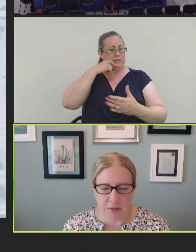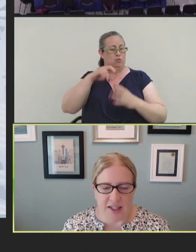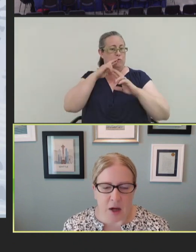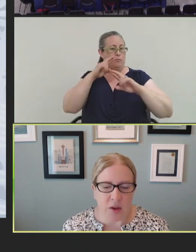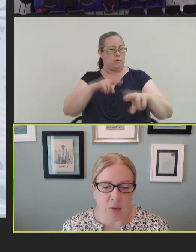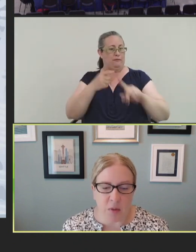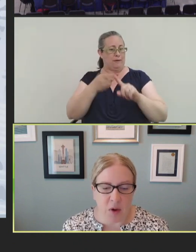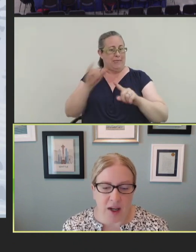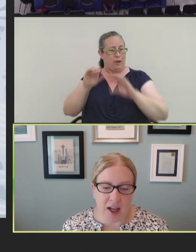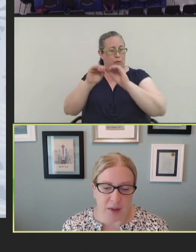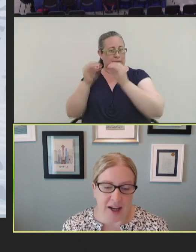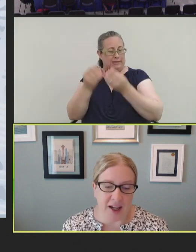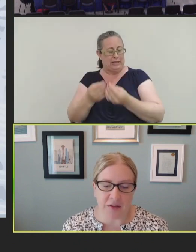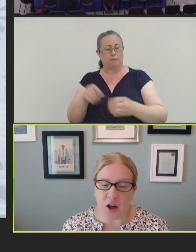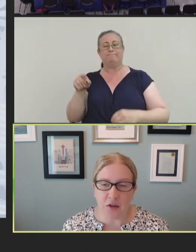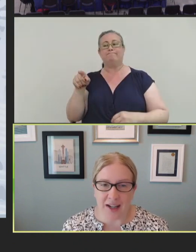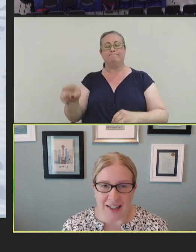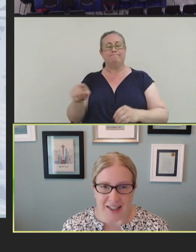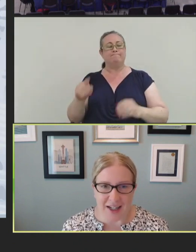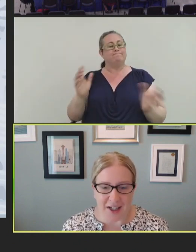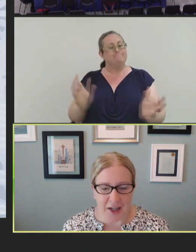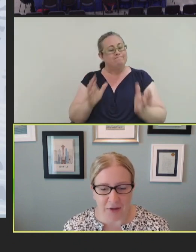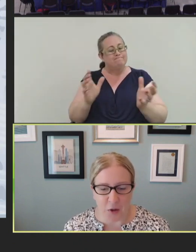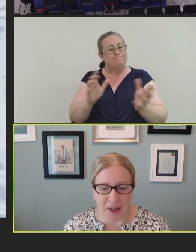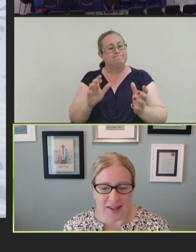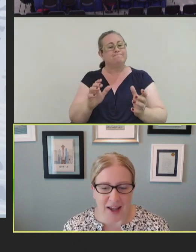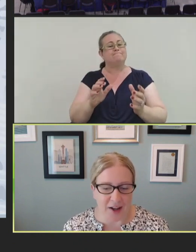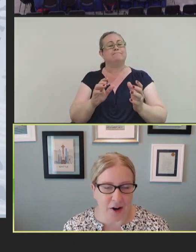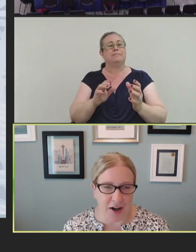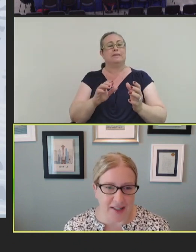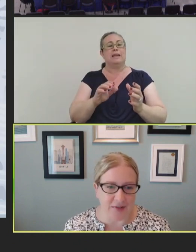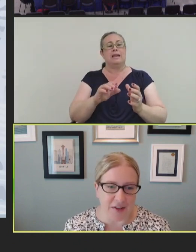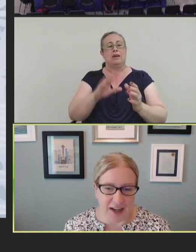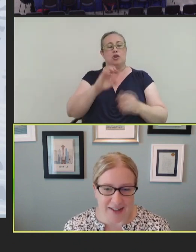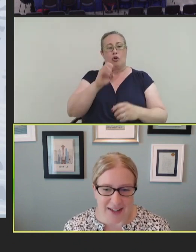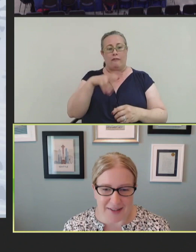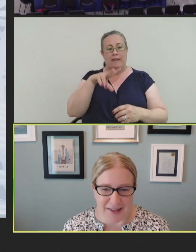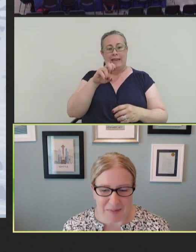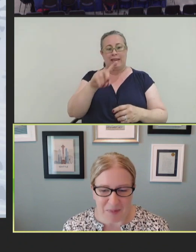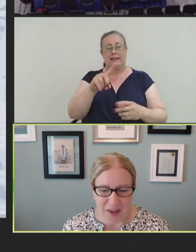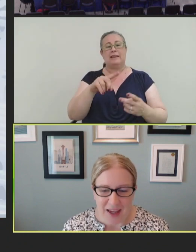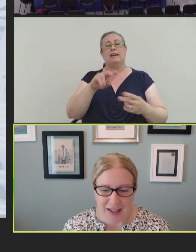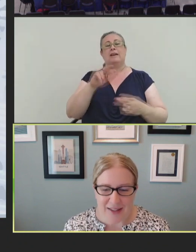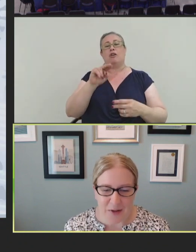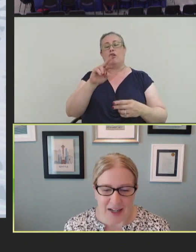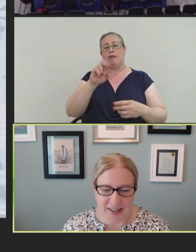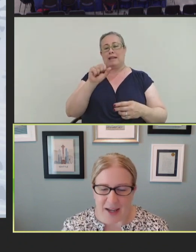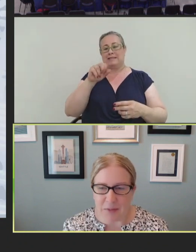that dealt with promoting uptake of COVID-19, influenza, and RSV vaccines. So, next slide,